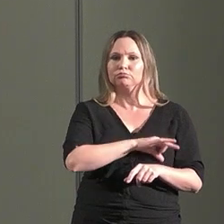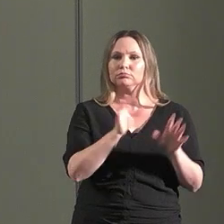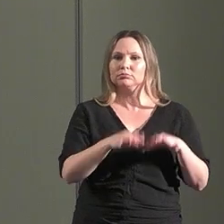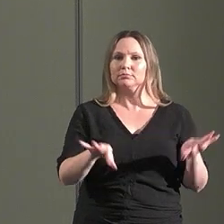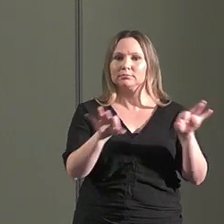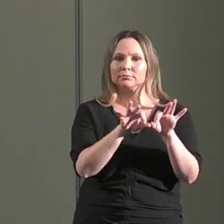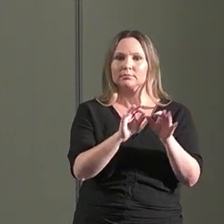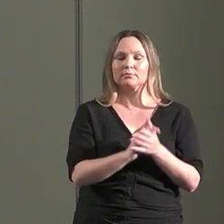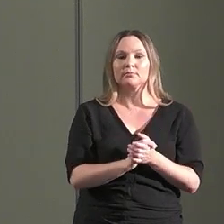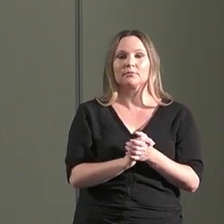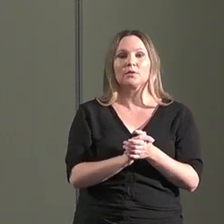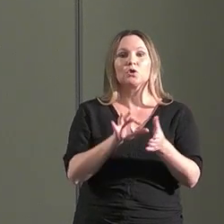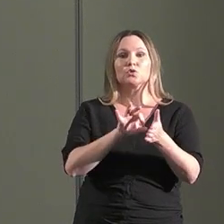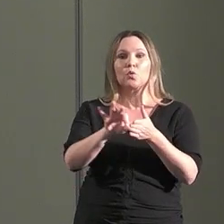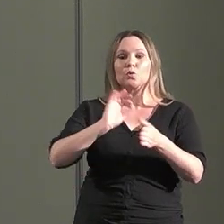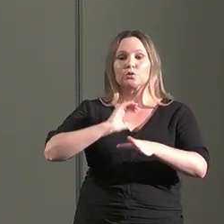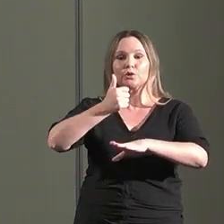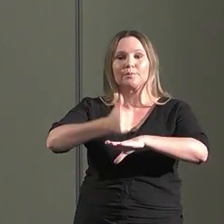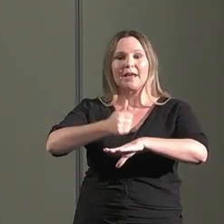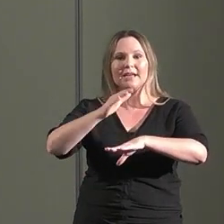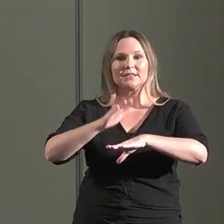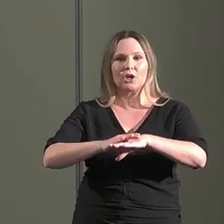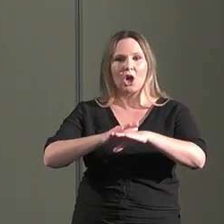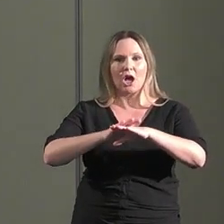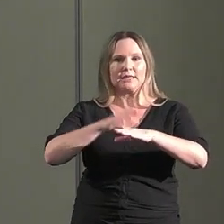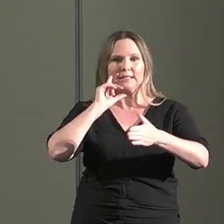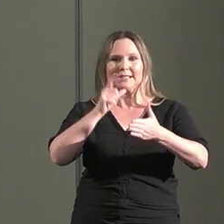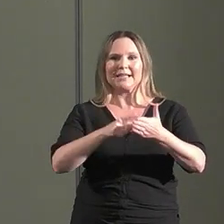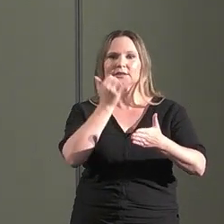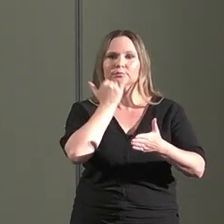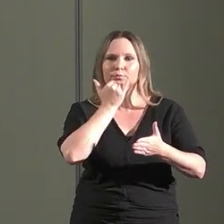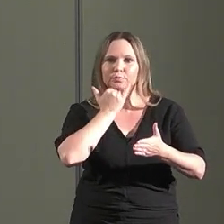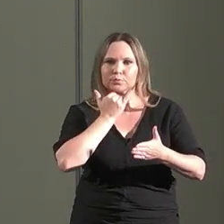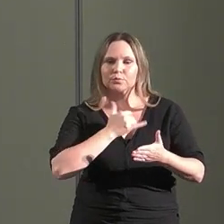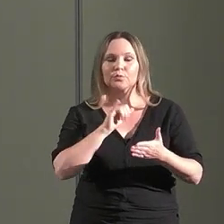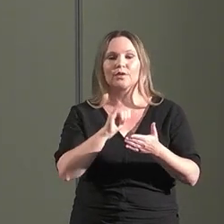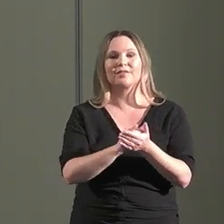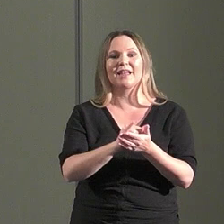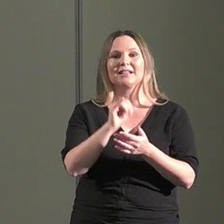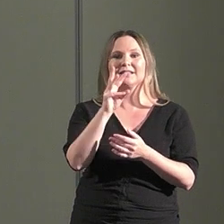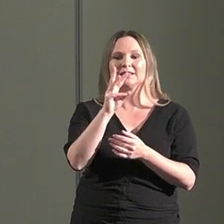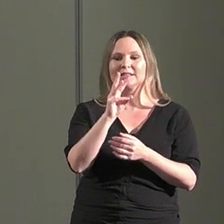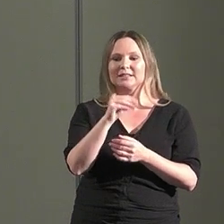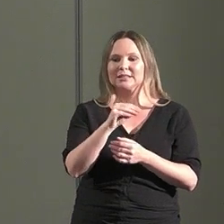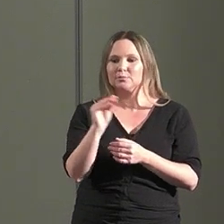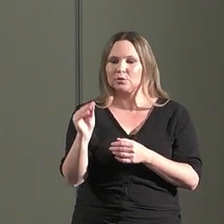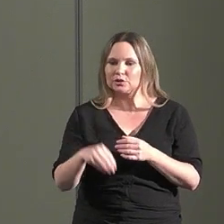The scores are based on the number of errors on the pages that is 60 rating on the score